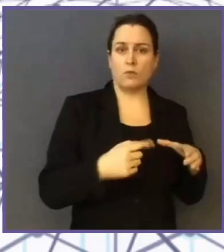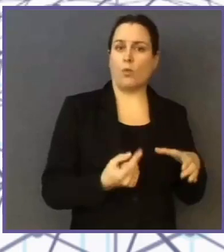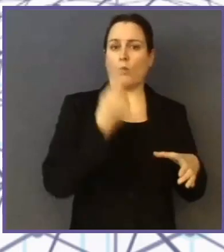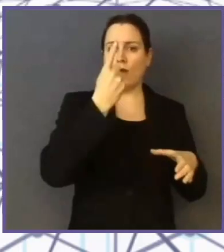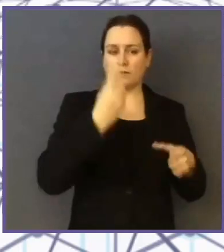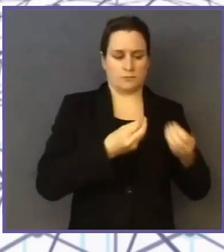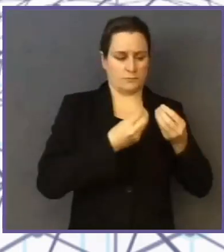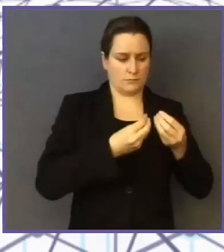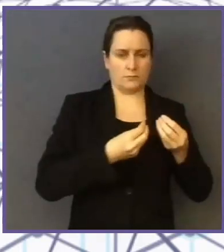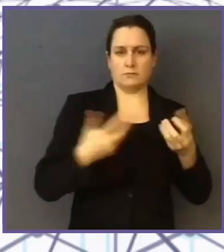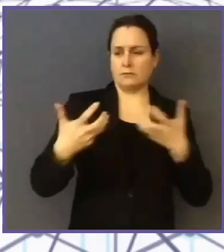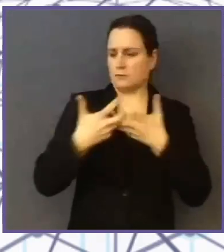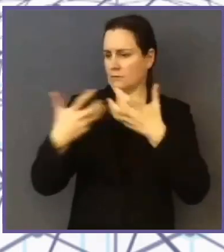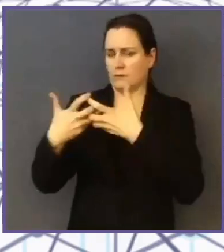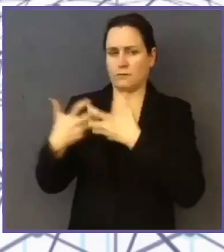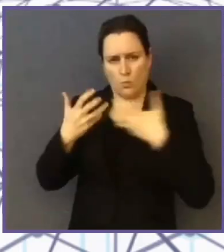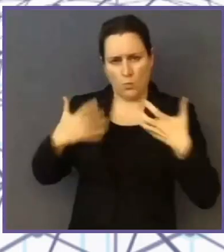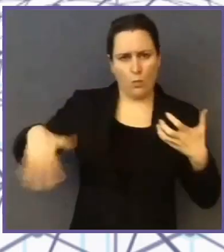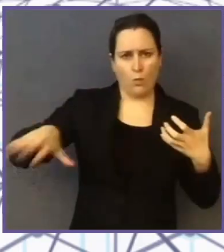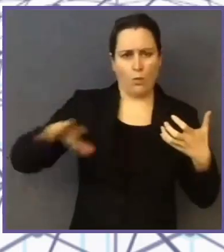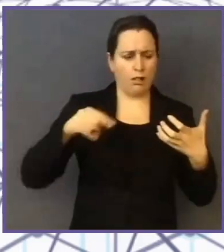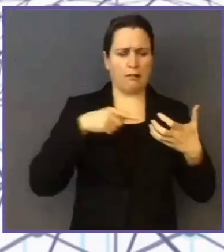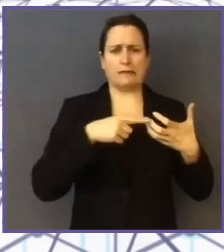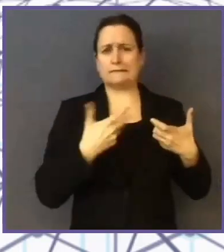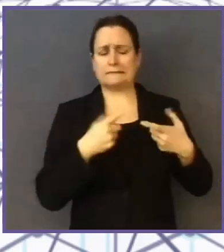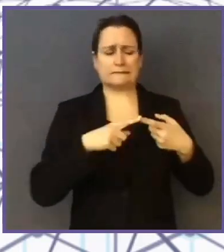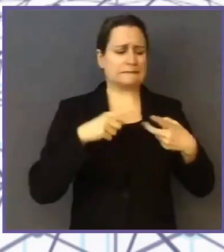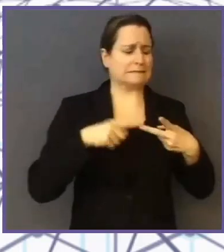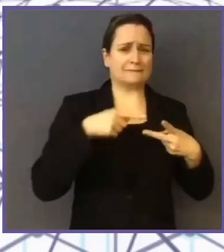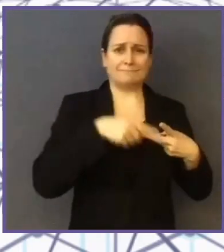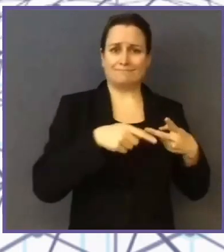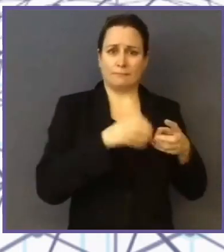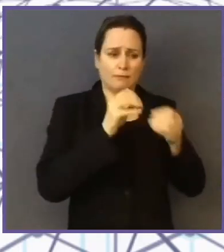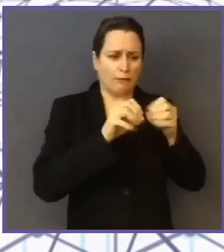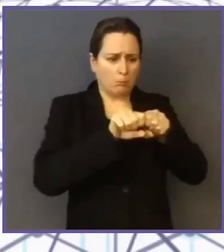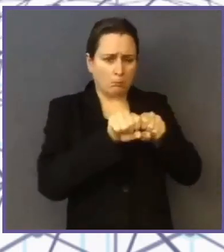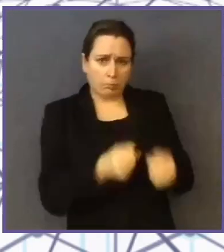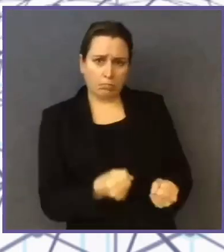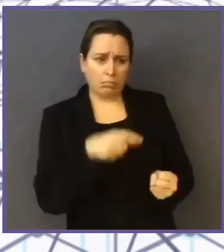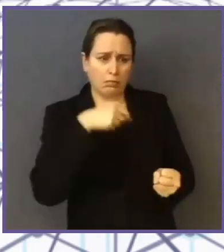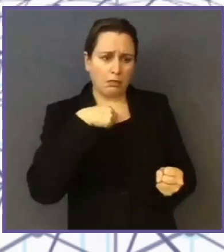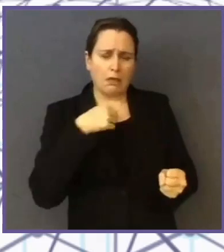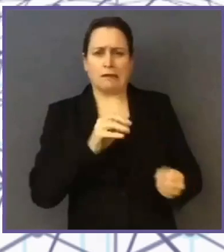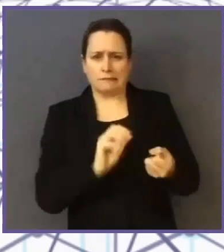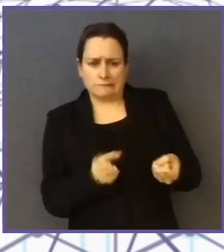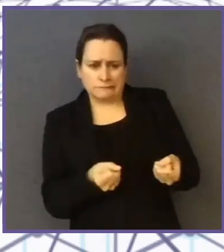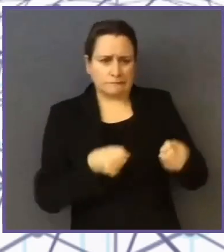access to parts, barriers to repair strategies, barriers to refurbishment, strategies for